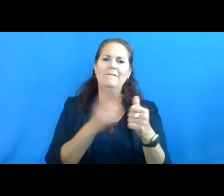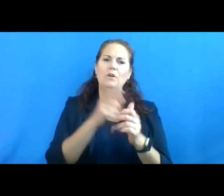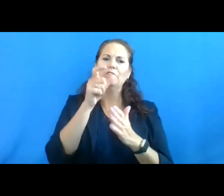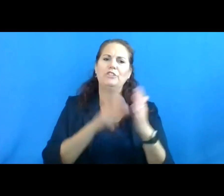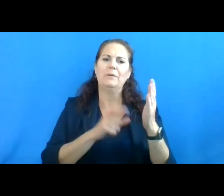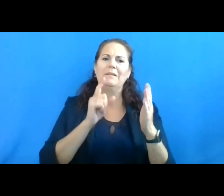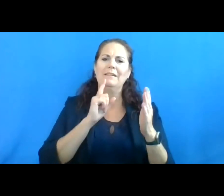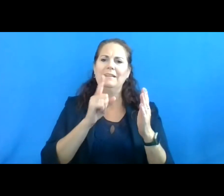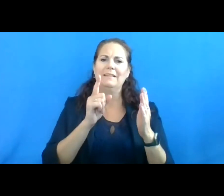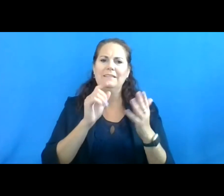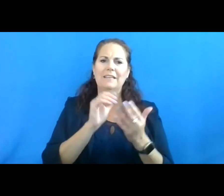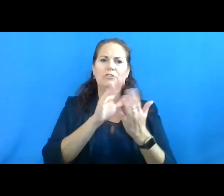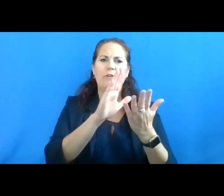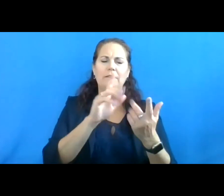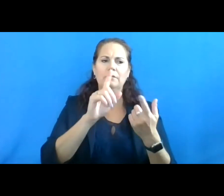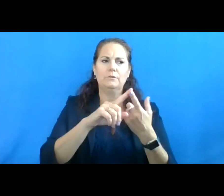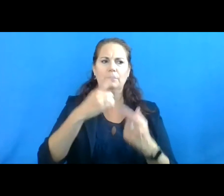the Delgamuukw to the crown.